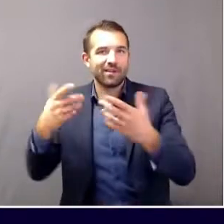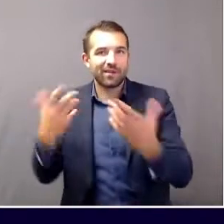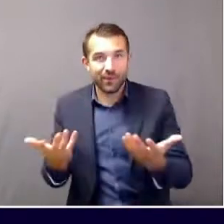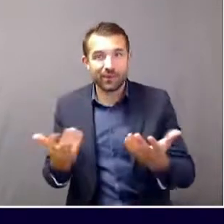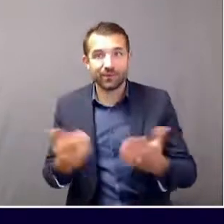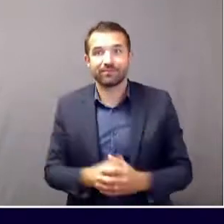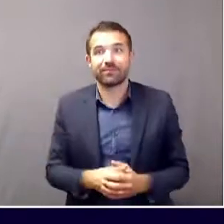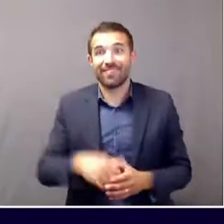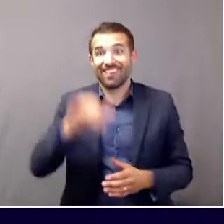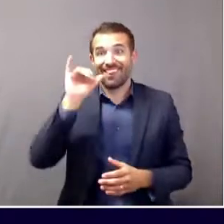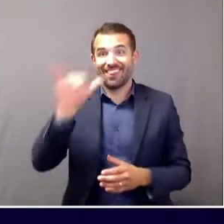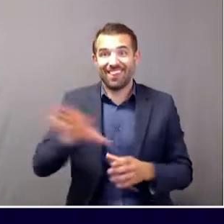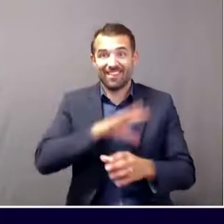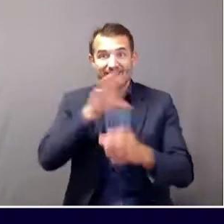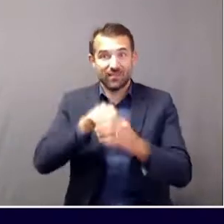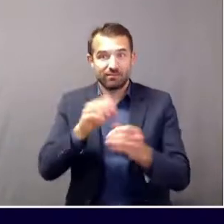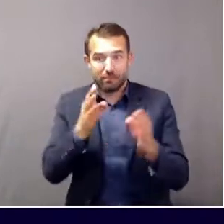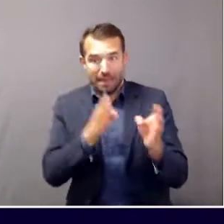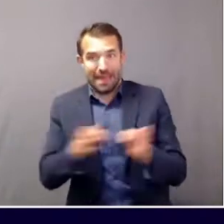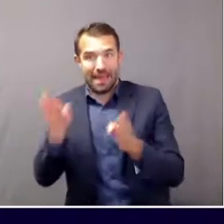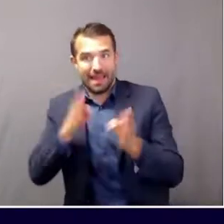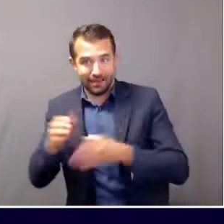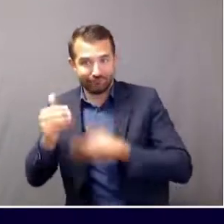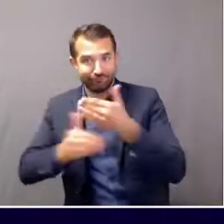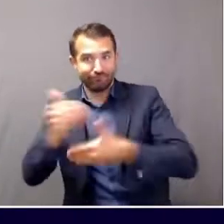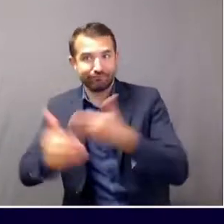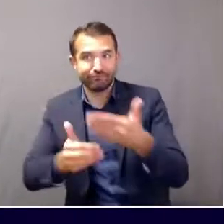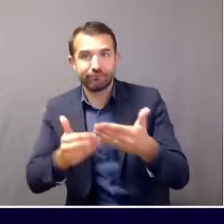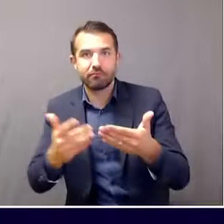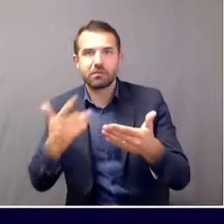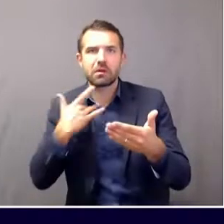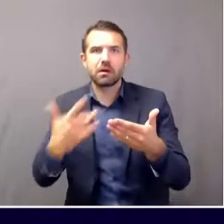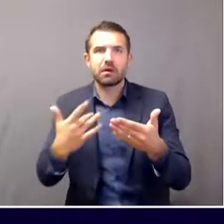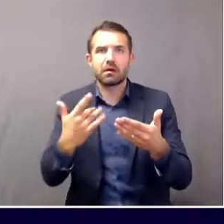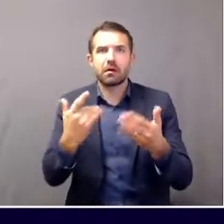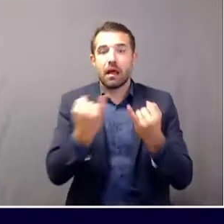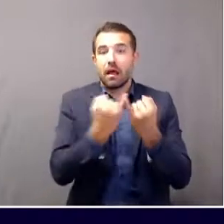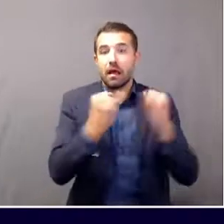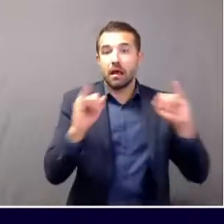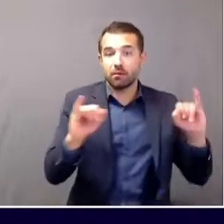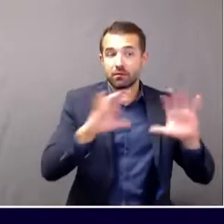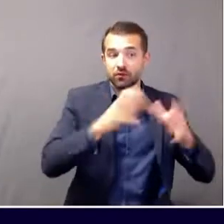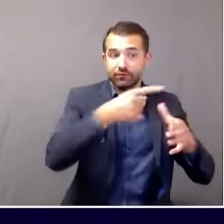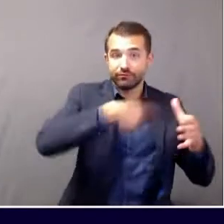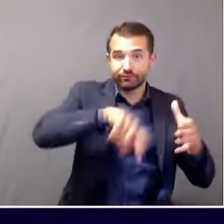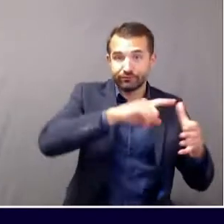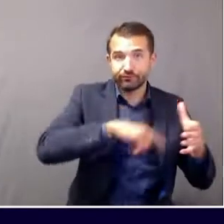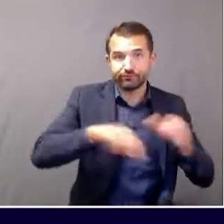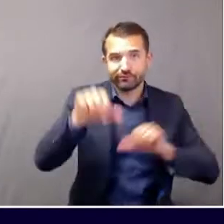by an independent board of scientists